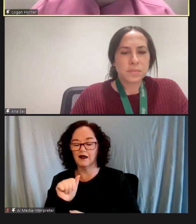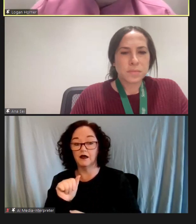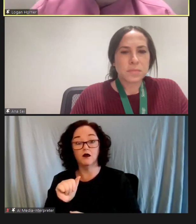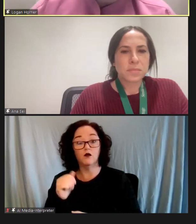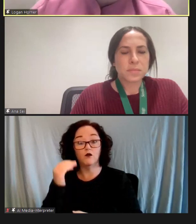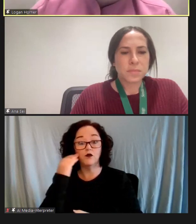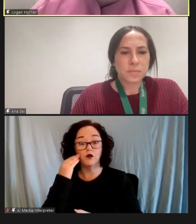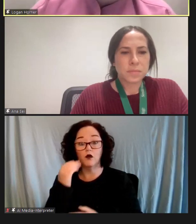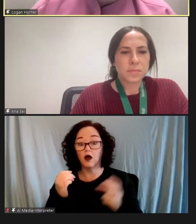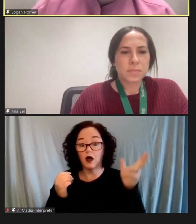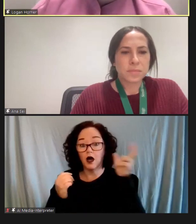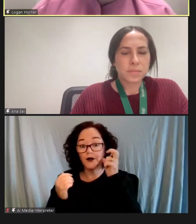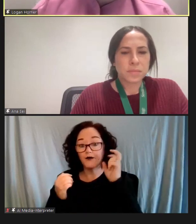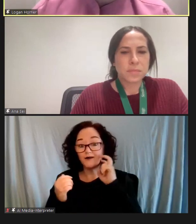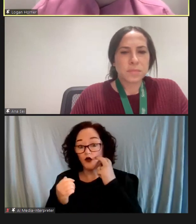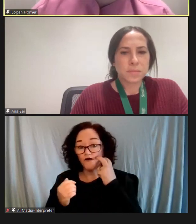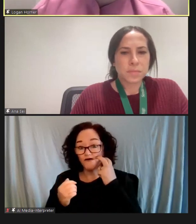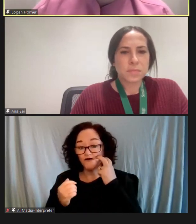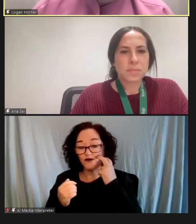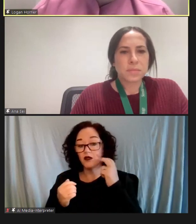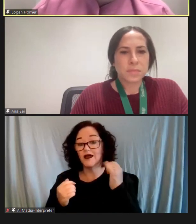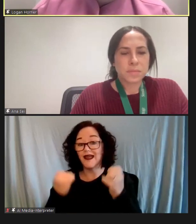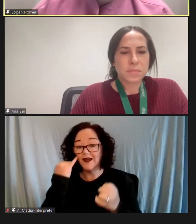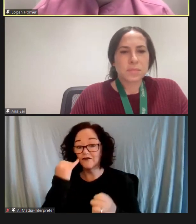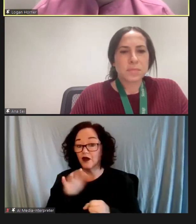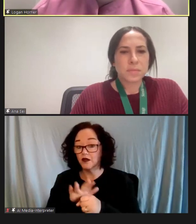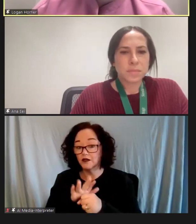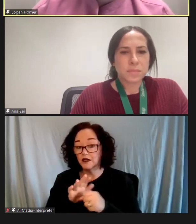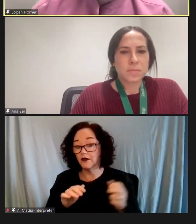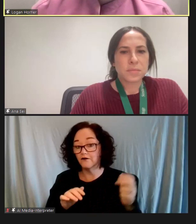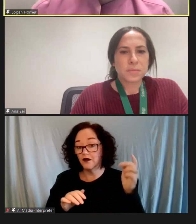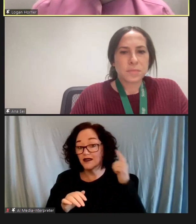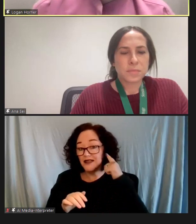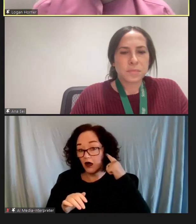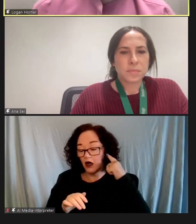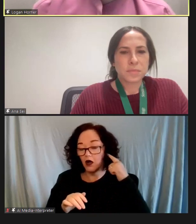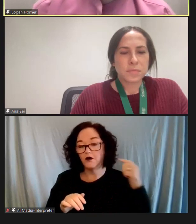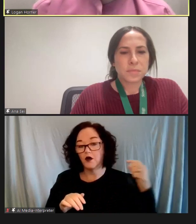sound to it is going to send the signal to the